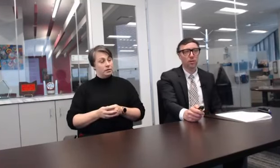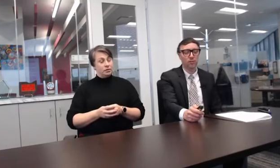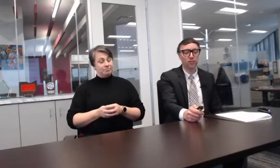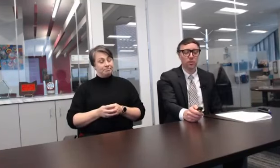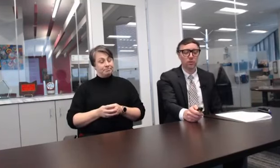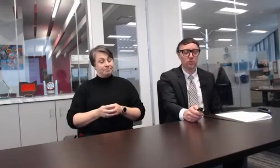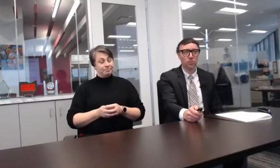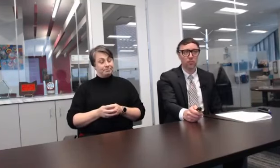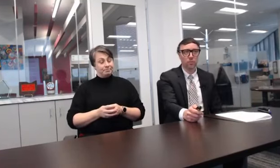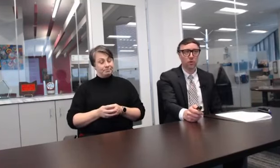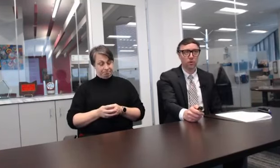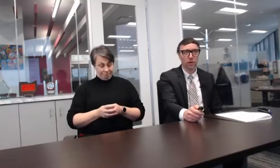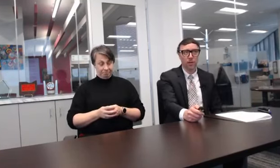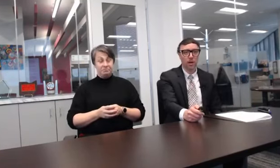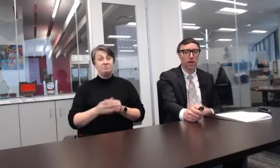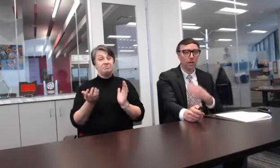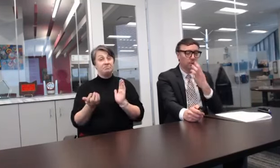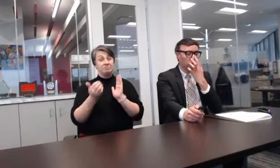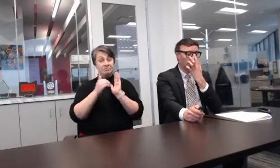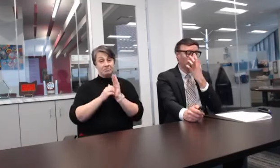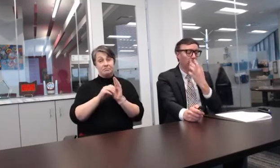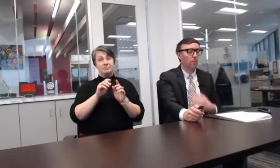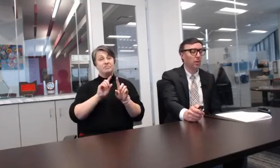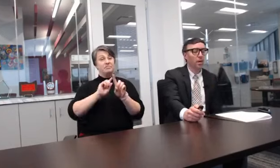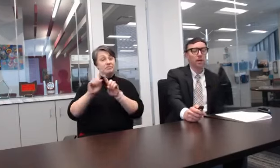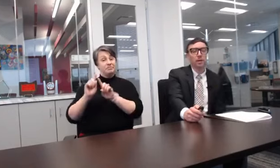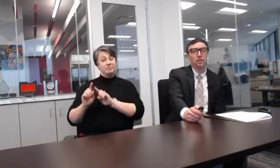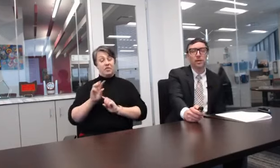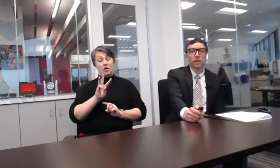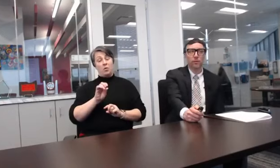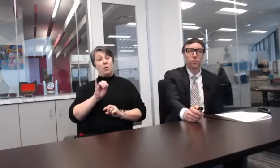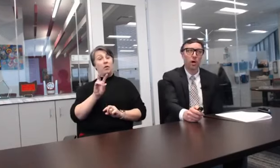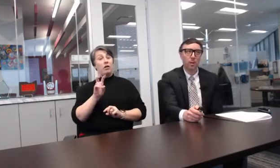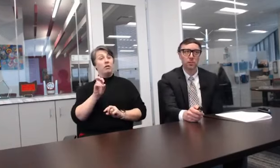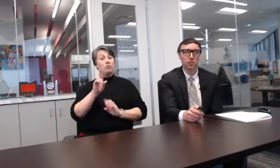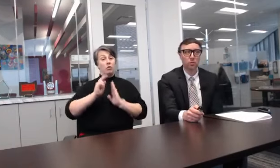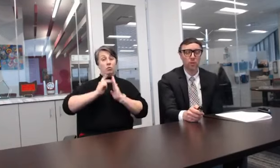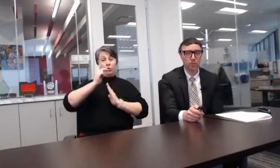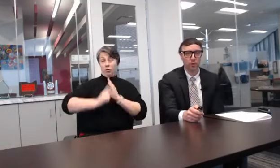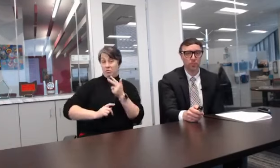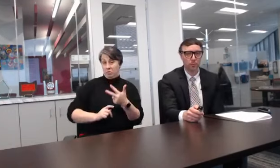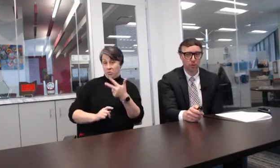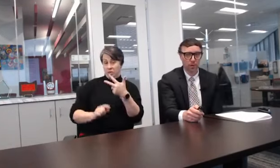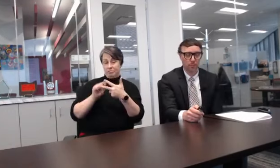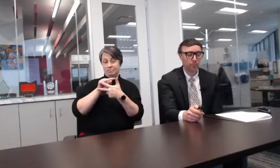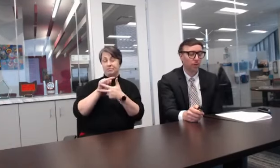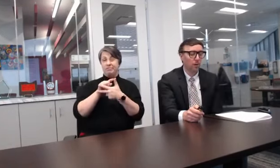So the first waiver program that I'd like to talk about is the Individual Options Waiver Program.